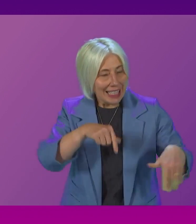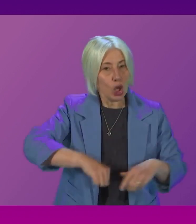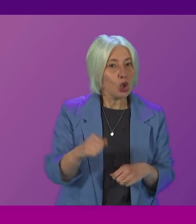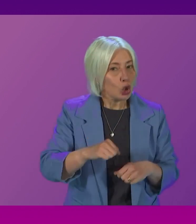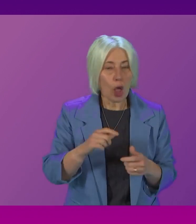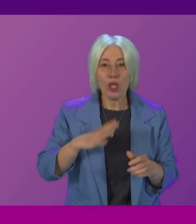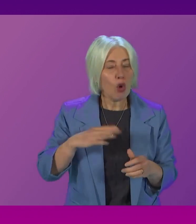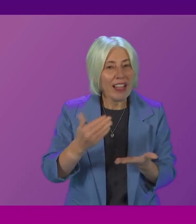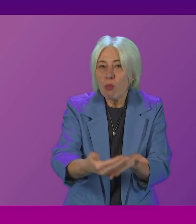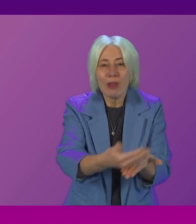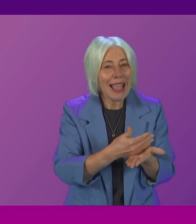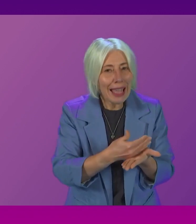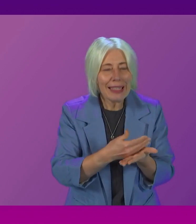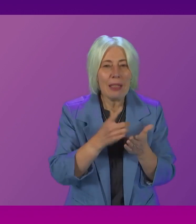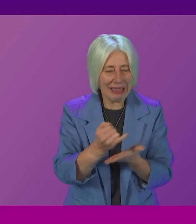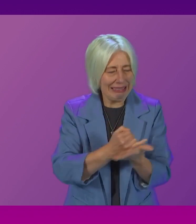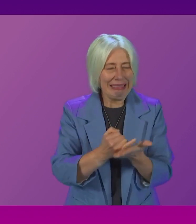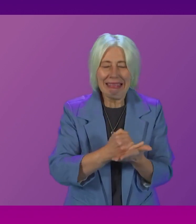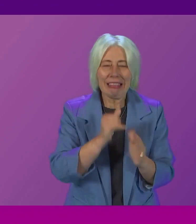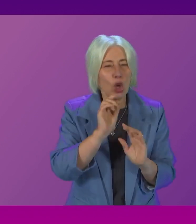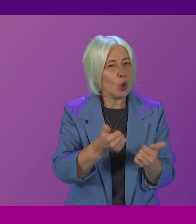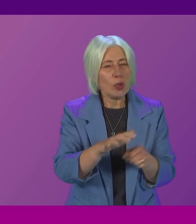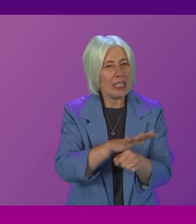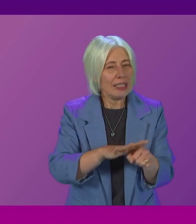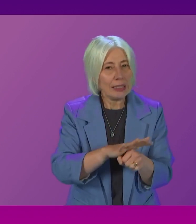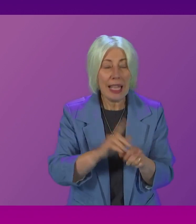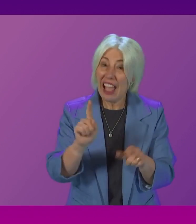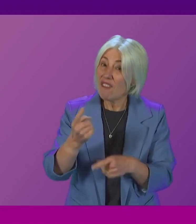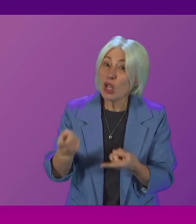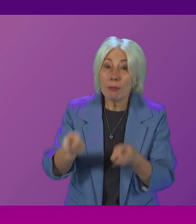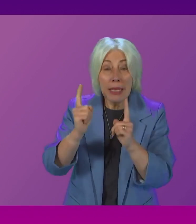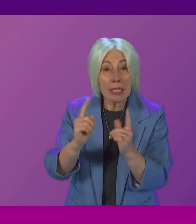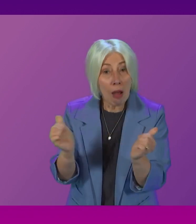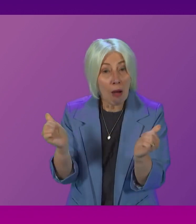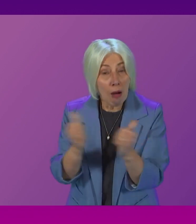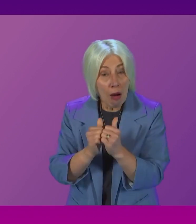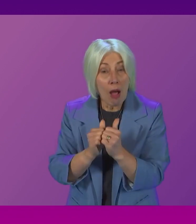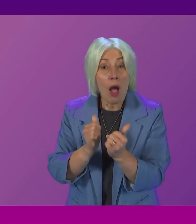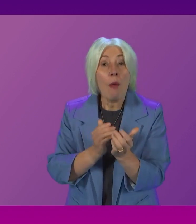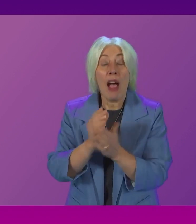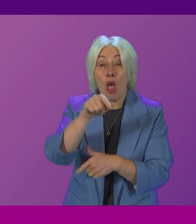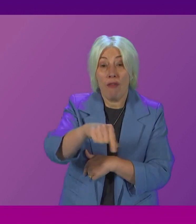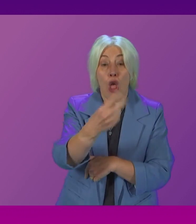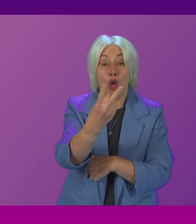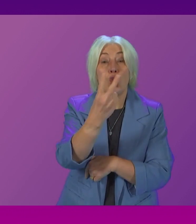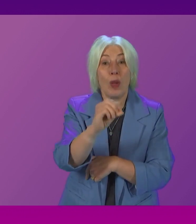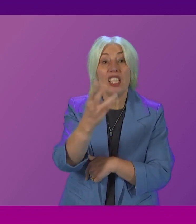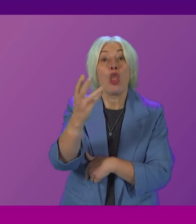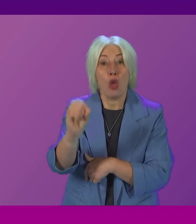protected are in a poor condition. Can the First Minister confirm that, as part of delivering 30 by 30 in Scotland, the level of protection